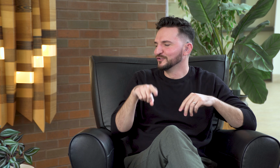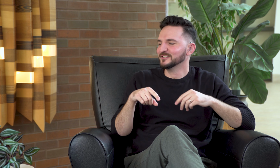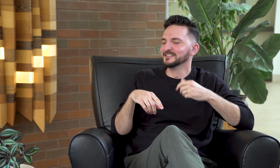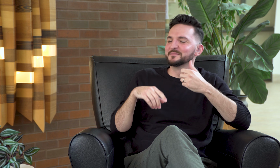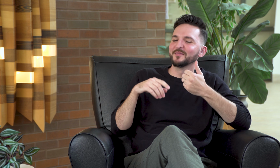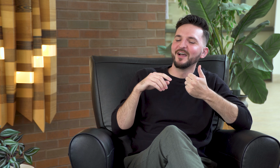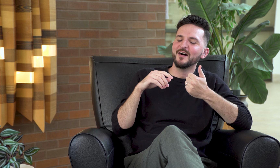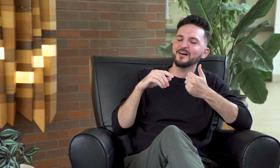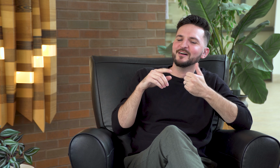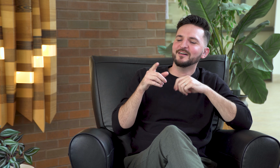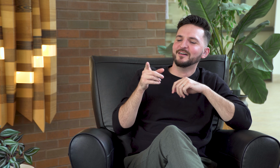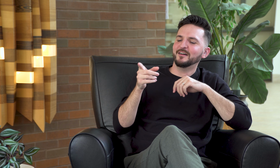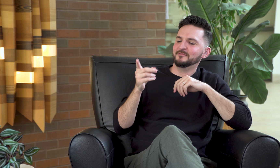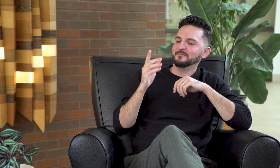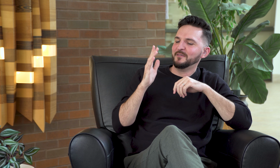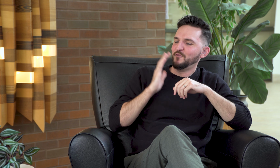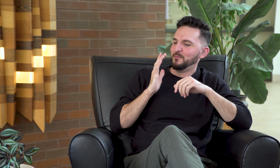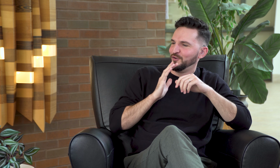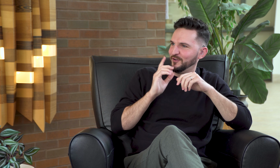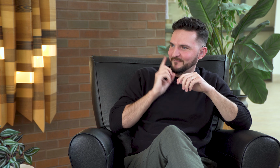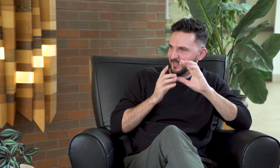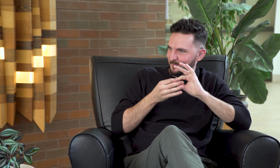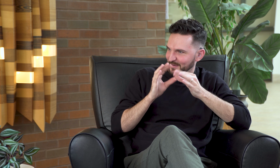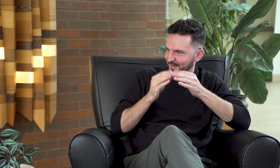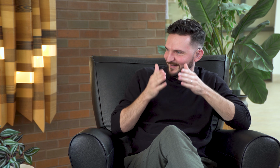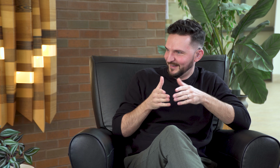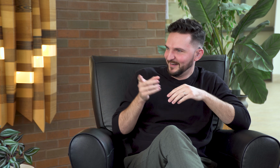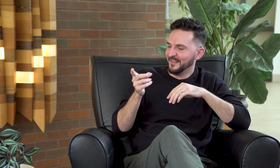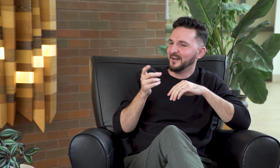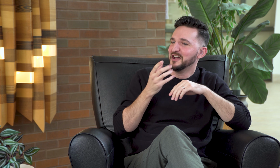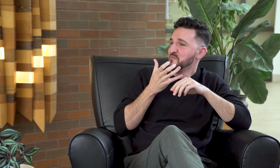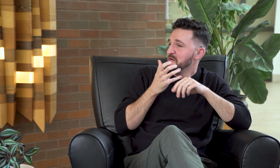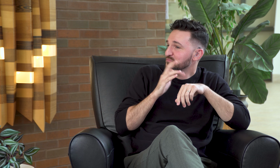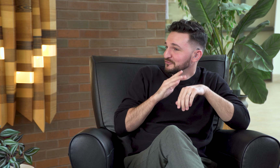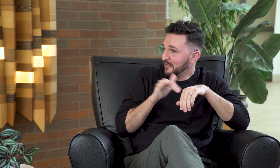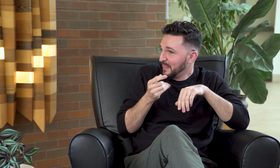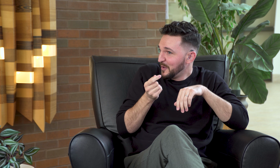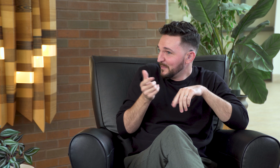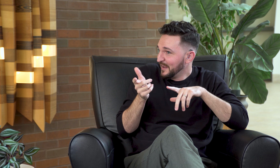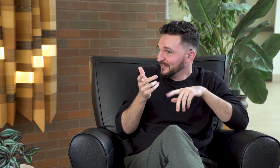Back to the fun questions. You're a former Deaf Olympian.